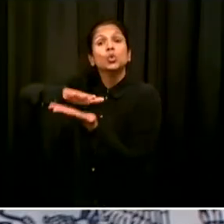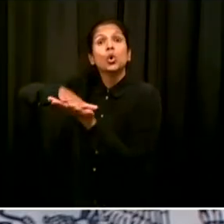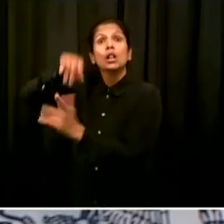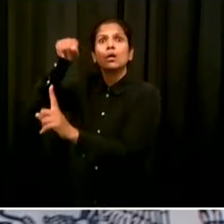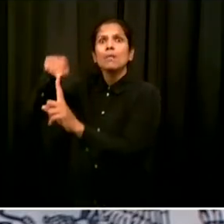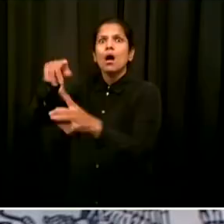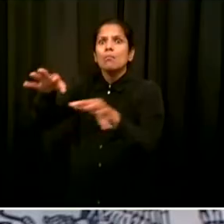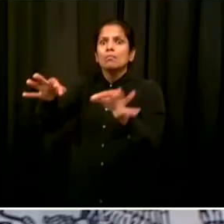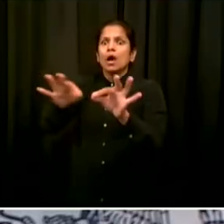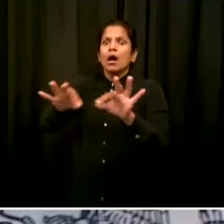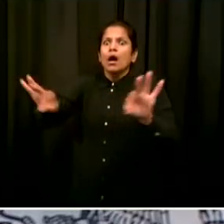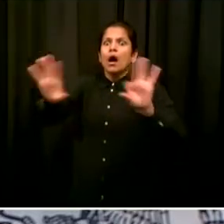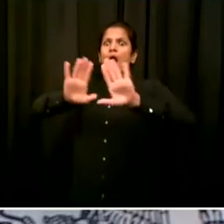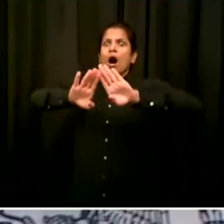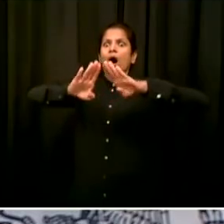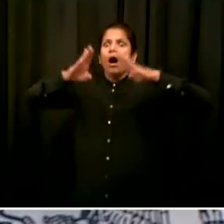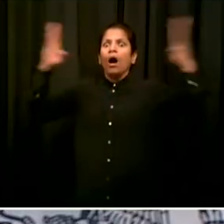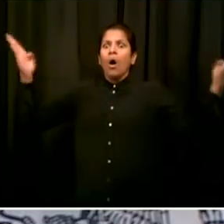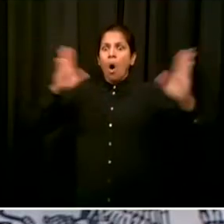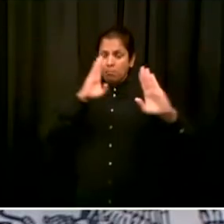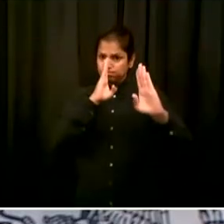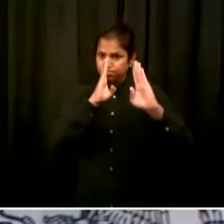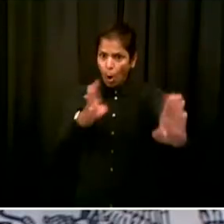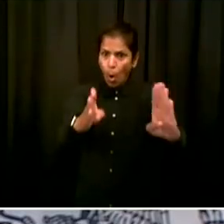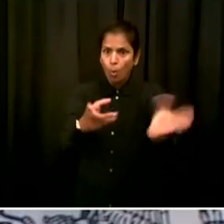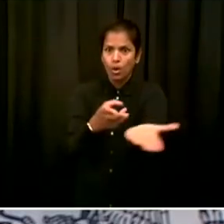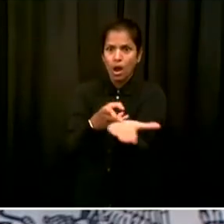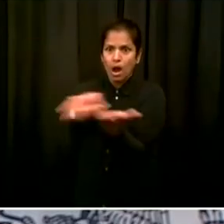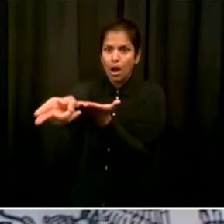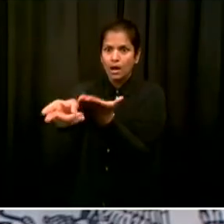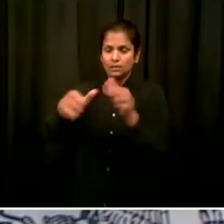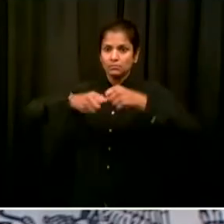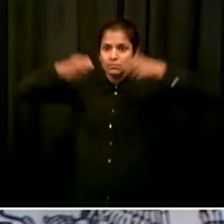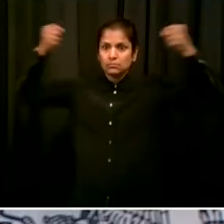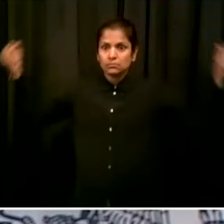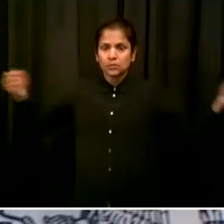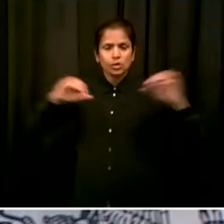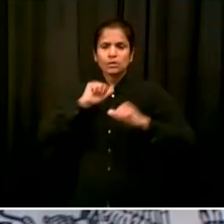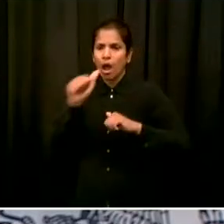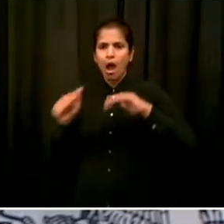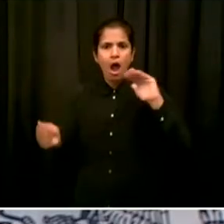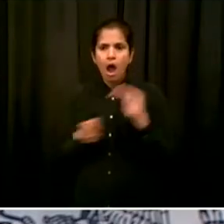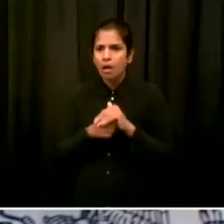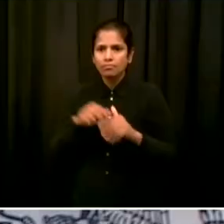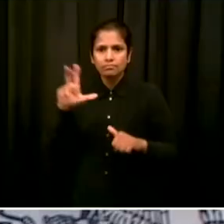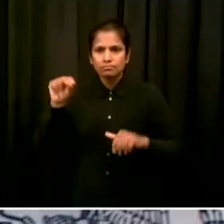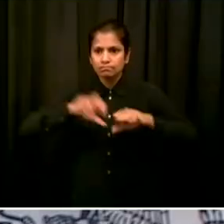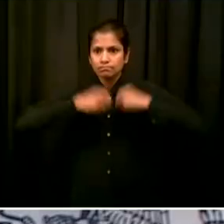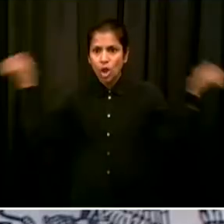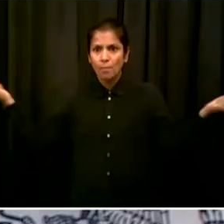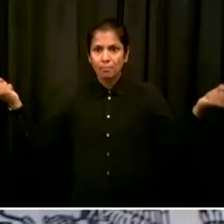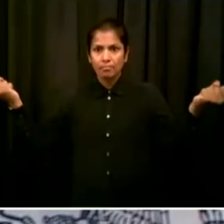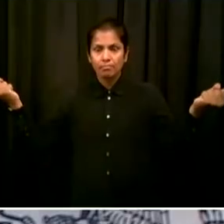PUBLI SCCOOHL SYSTEM, WE ARE GOING TO BE VERY TRANSPARENT WHEN THERE ARE CASES. WITH THE CAMPS WE ARE TALKING ABOUT